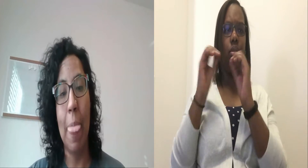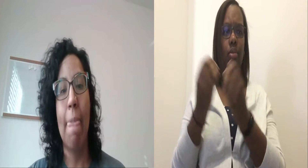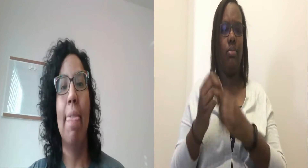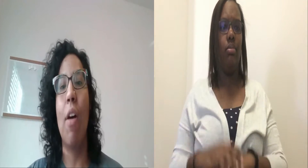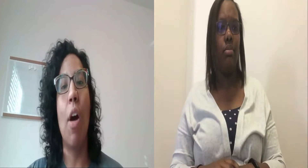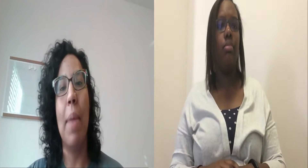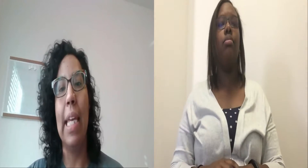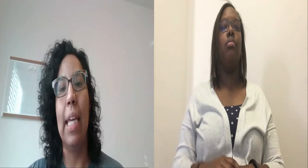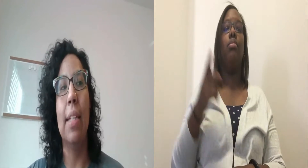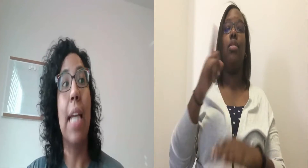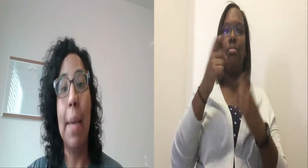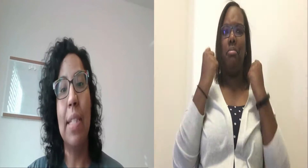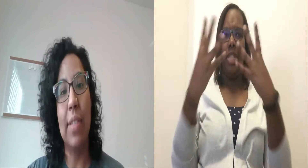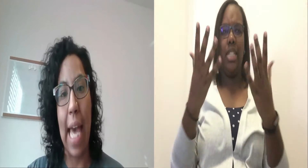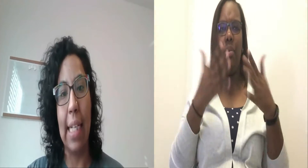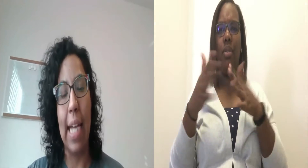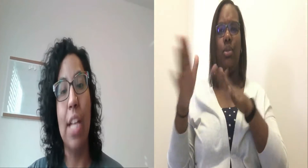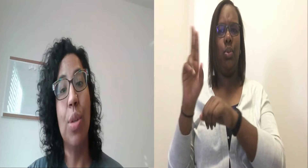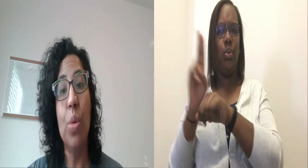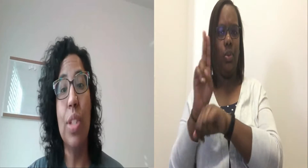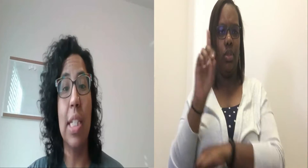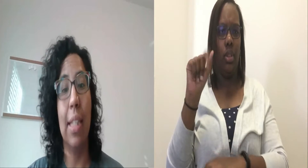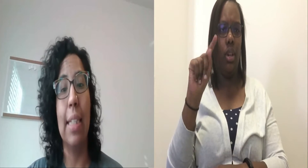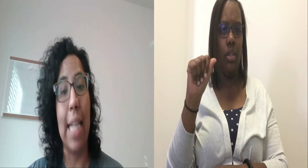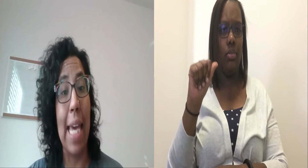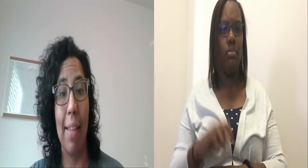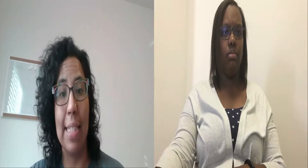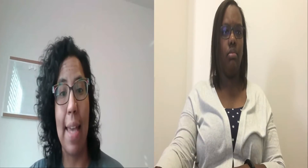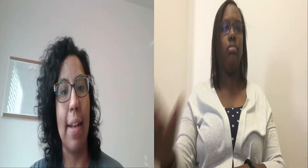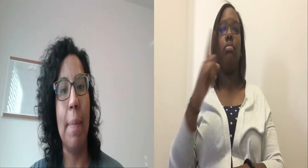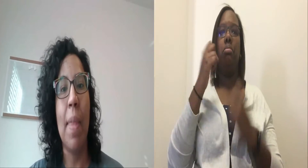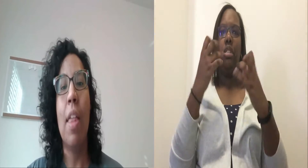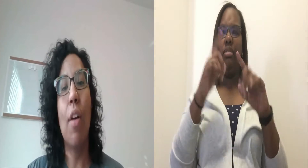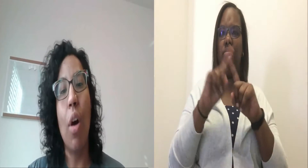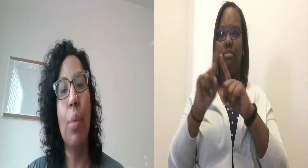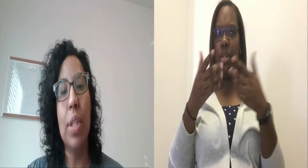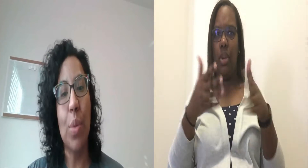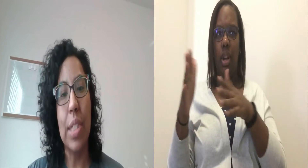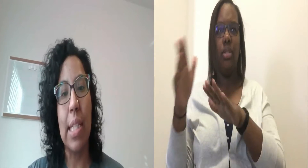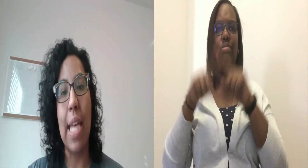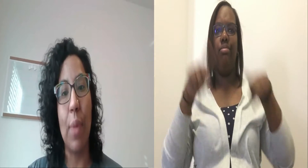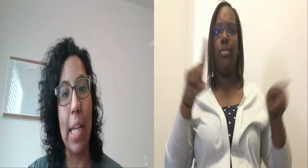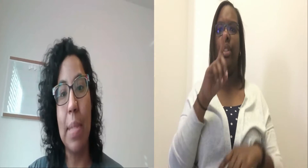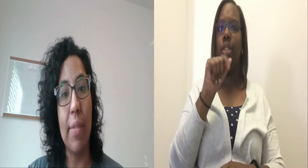There are many types of data and tools to collect and analyze data